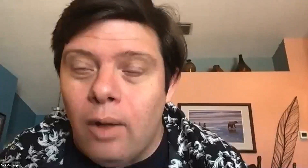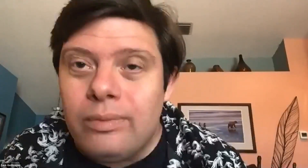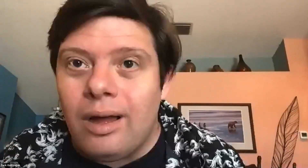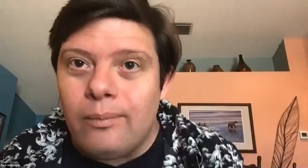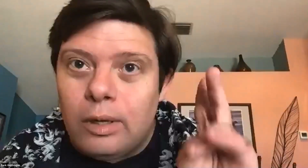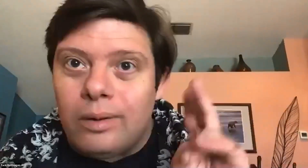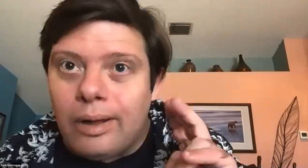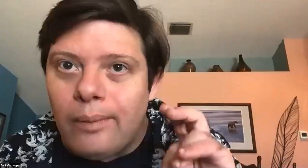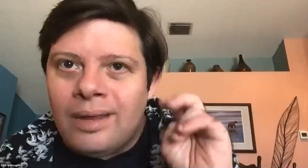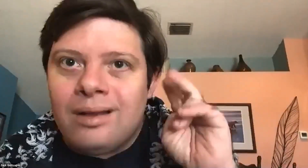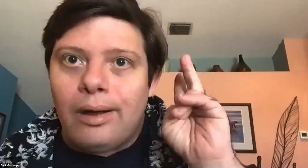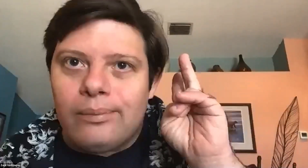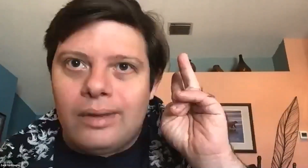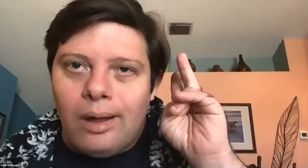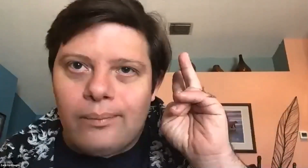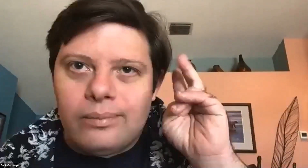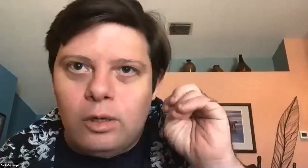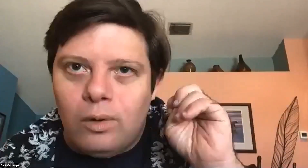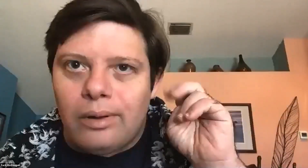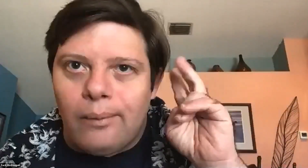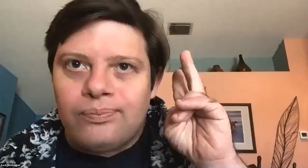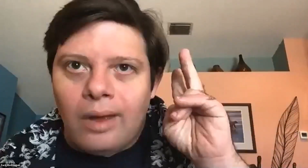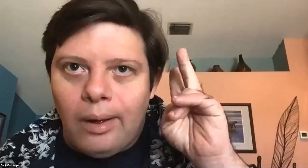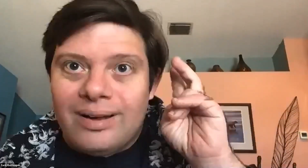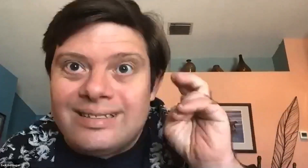, you know